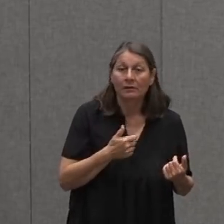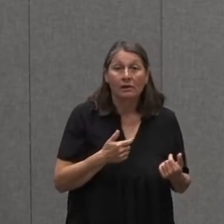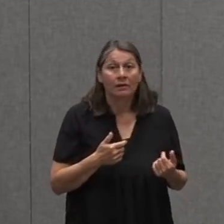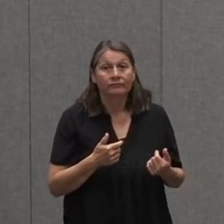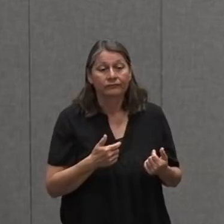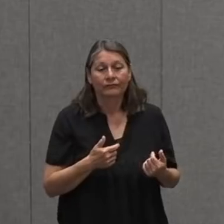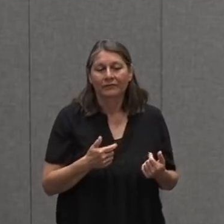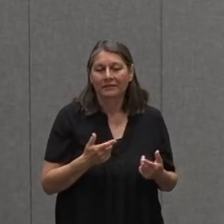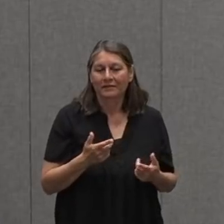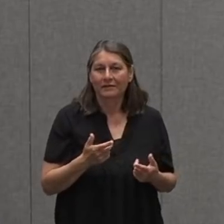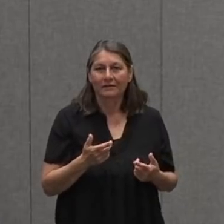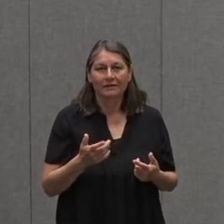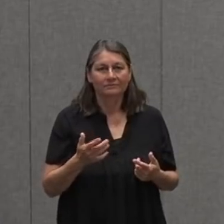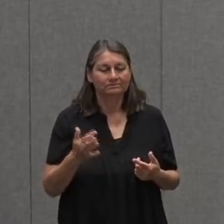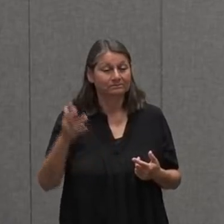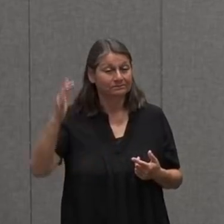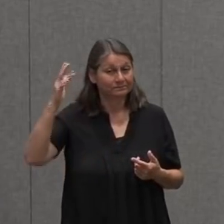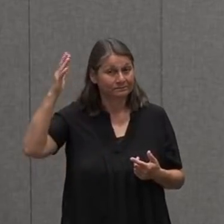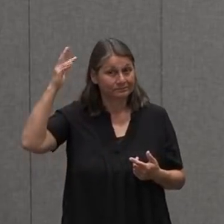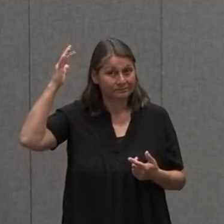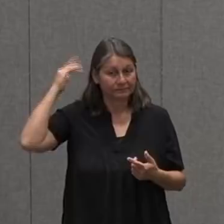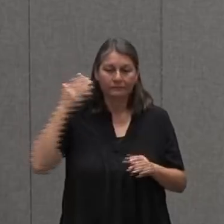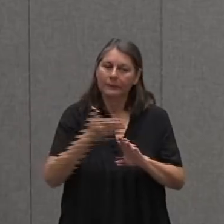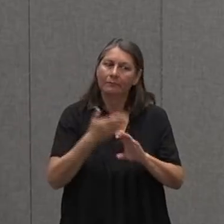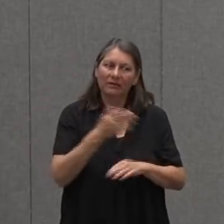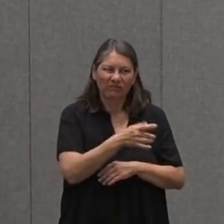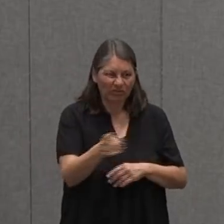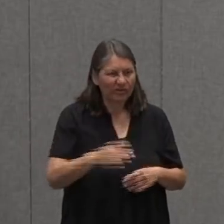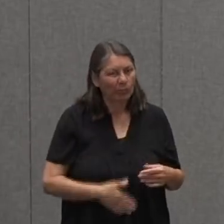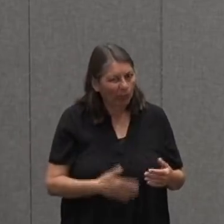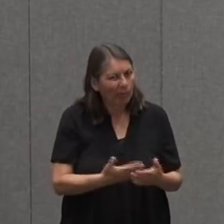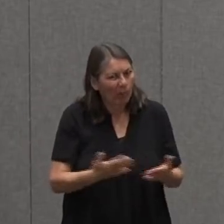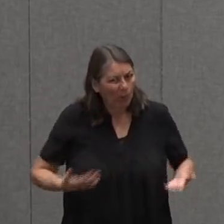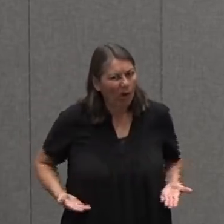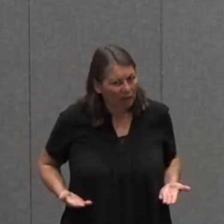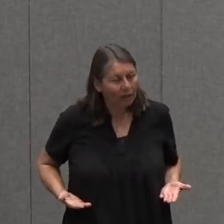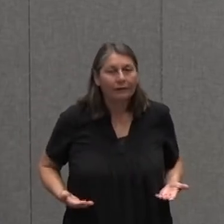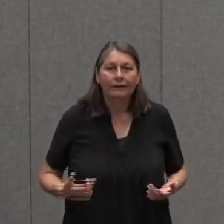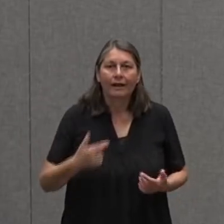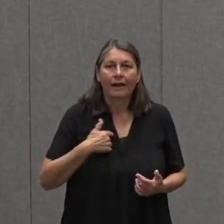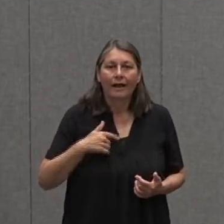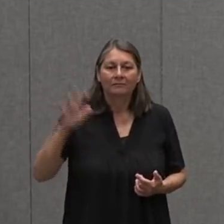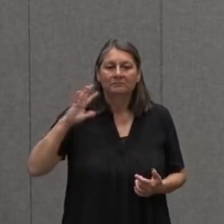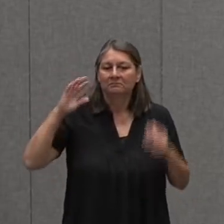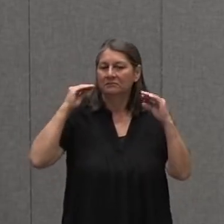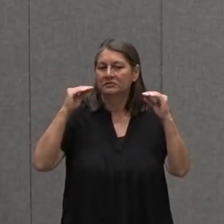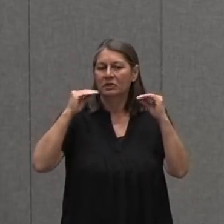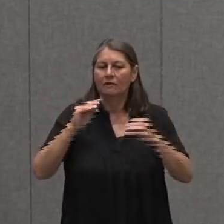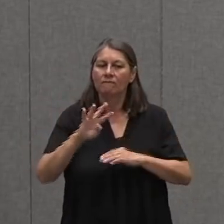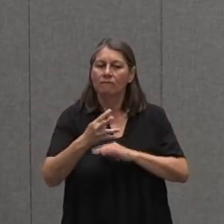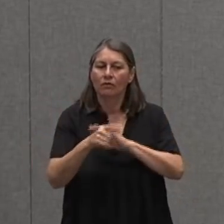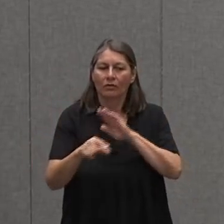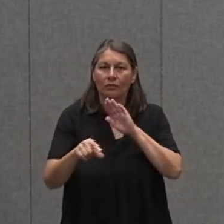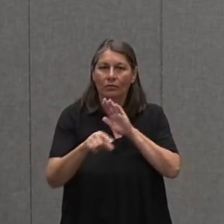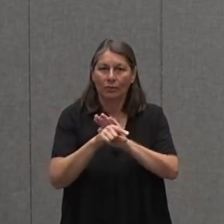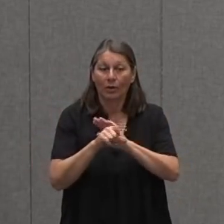So a long time ago before any of you guys were born, I used to teach fourth grade at Zuni Elementary.